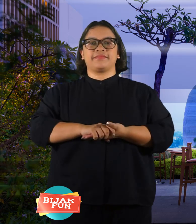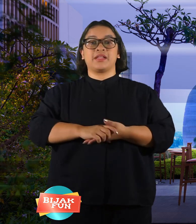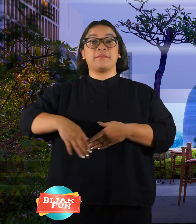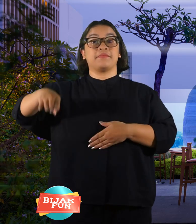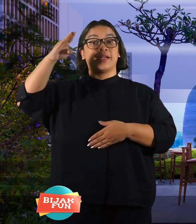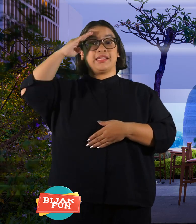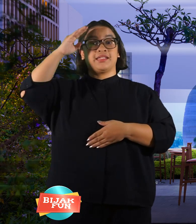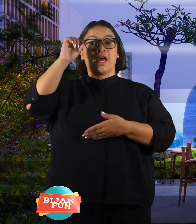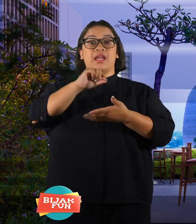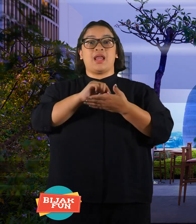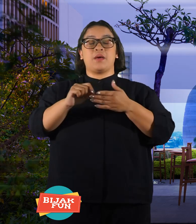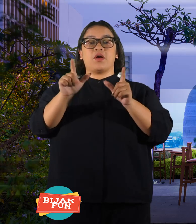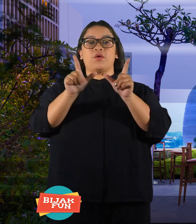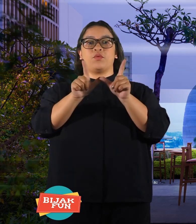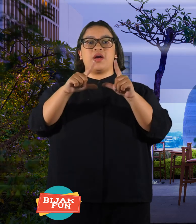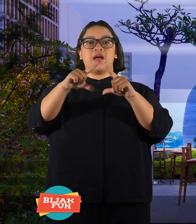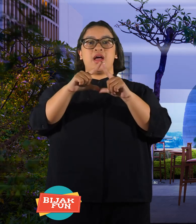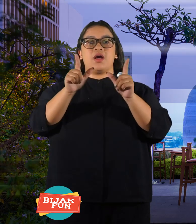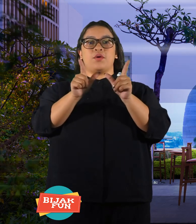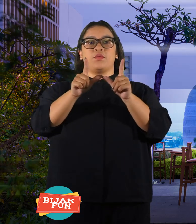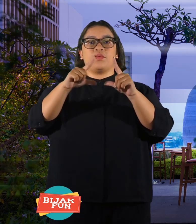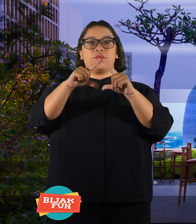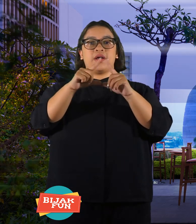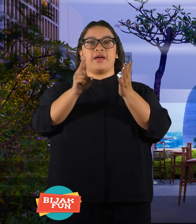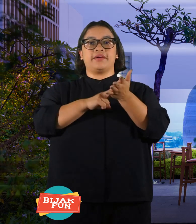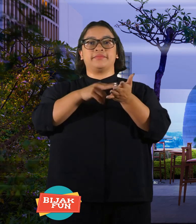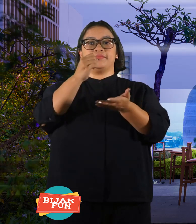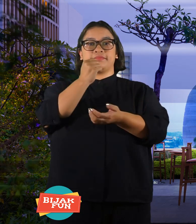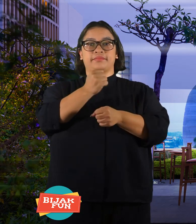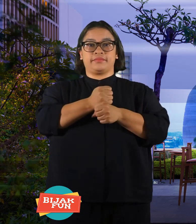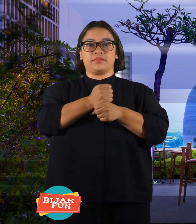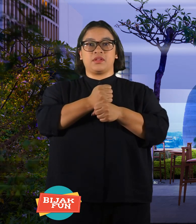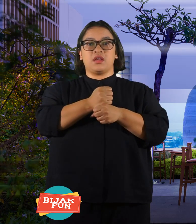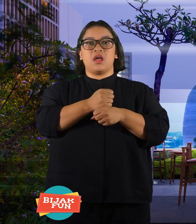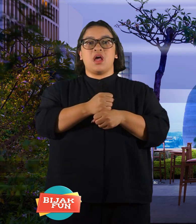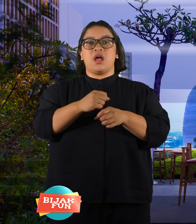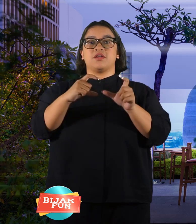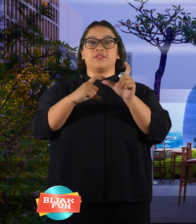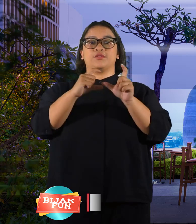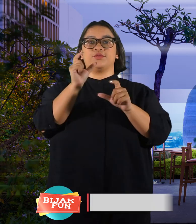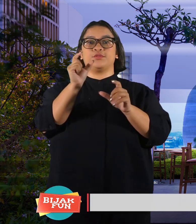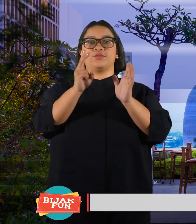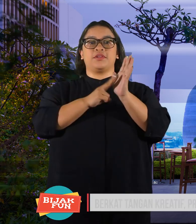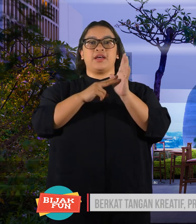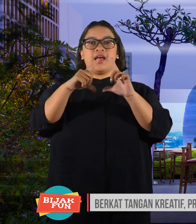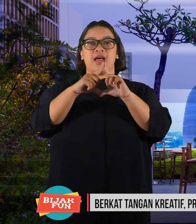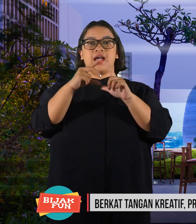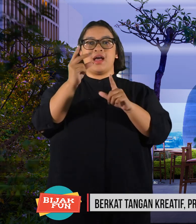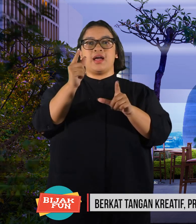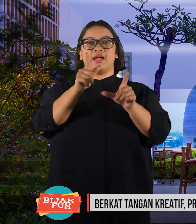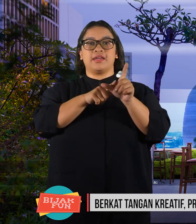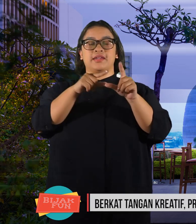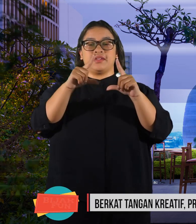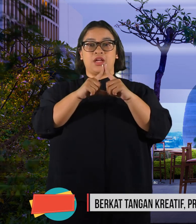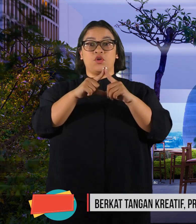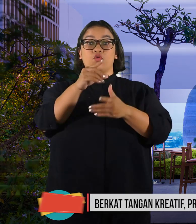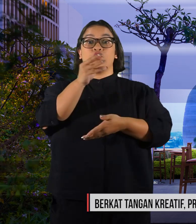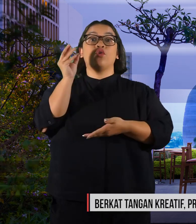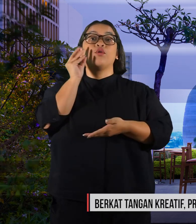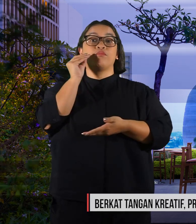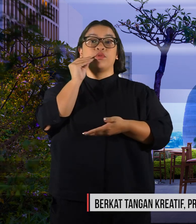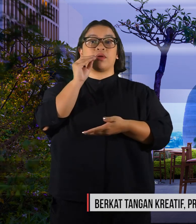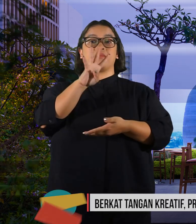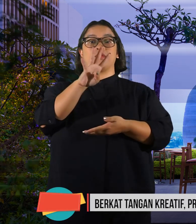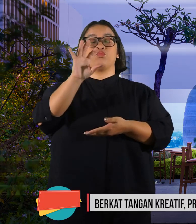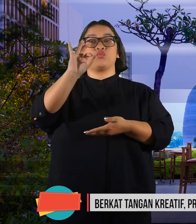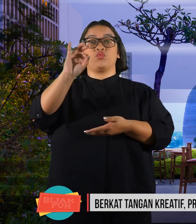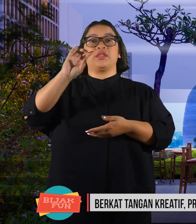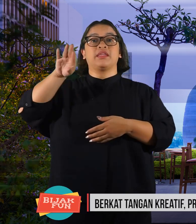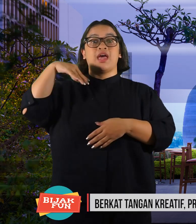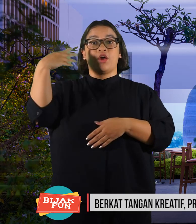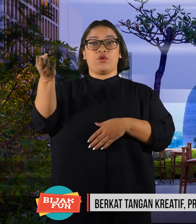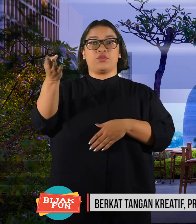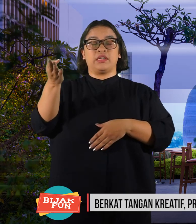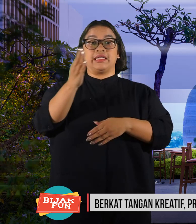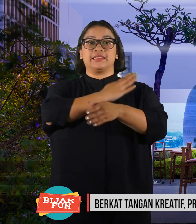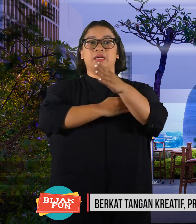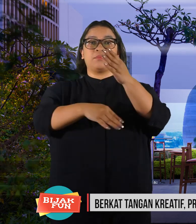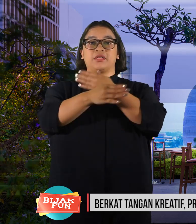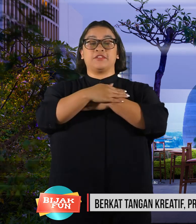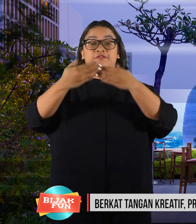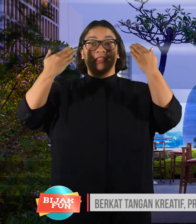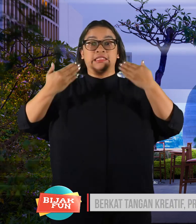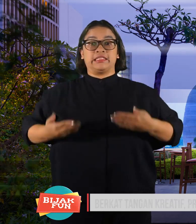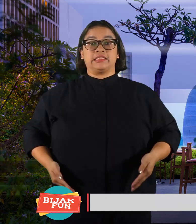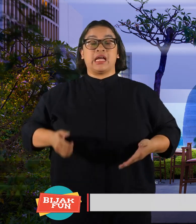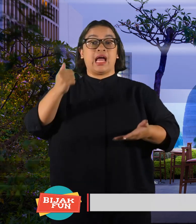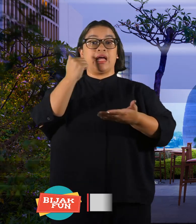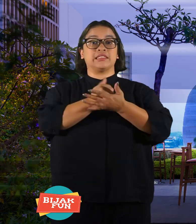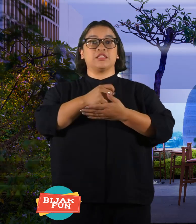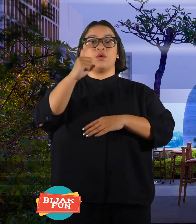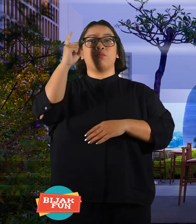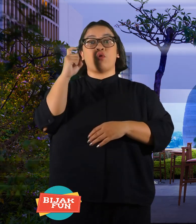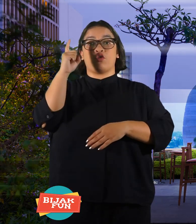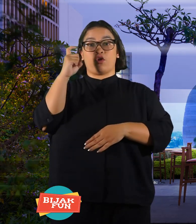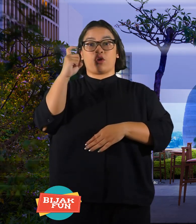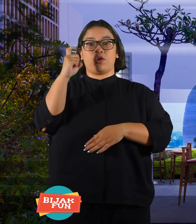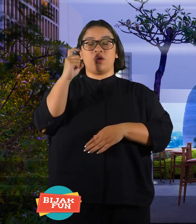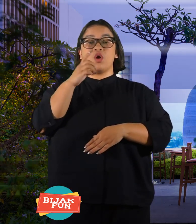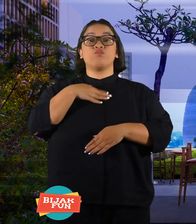The man named Wawang Sunarya aged 40 years of physical disability from Bogor